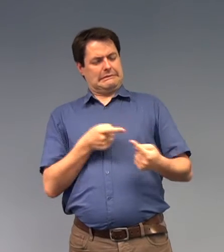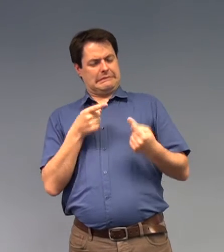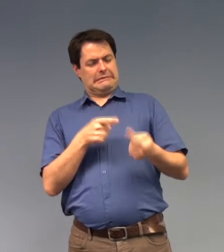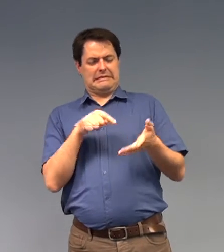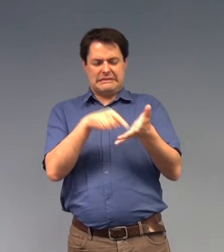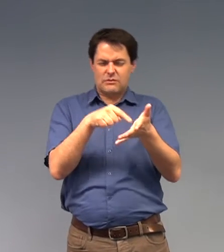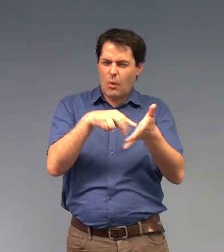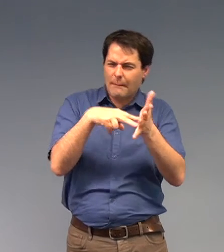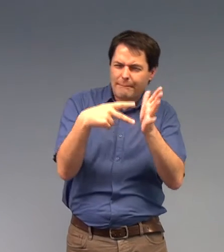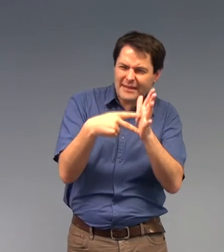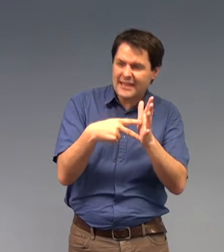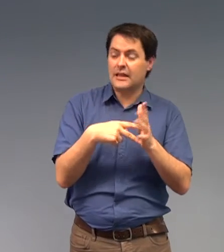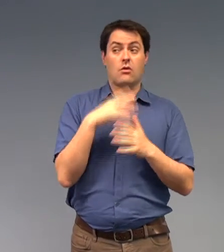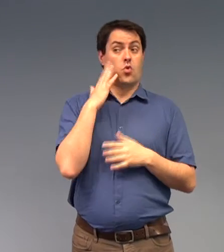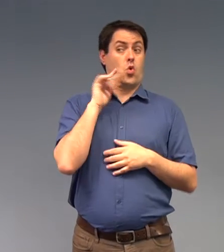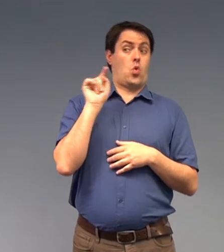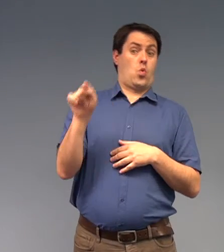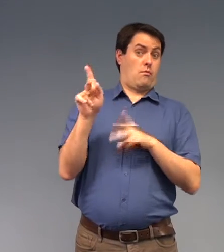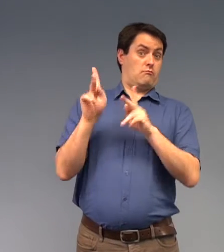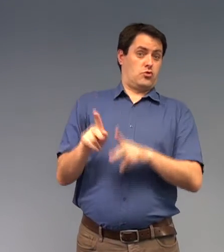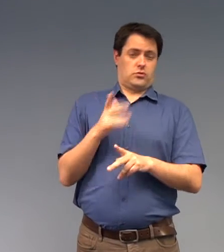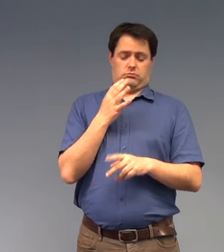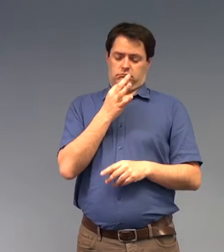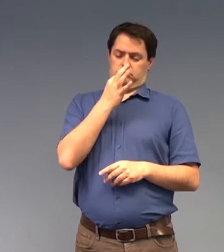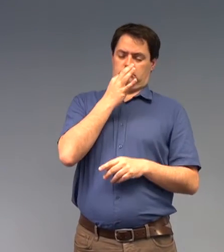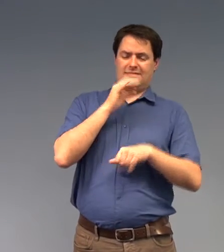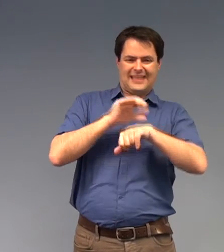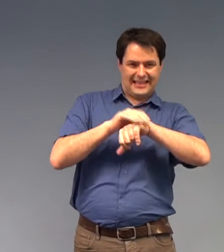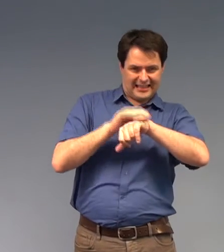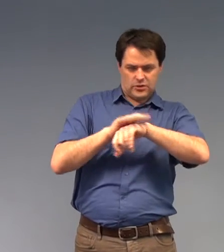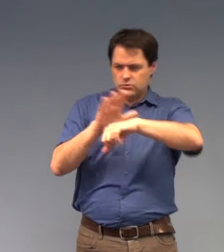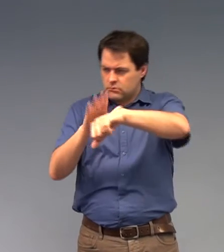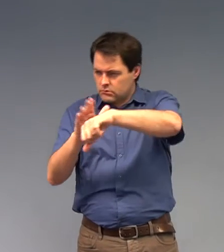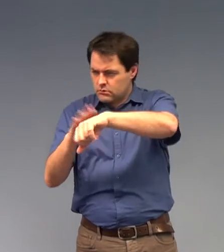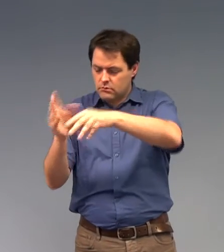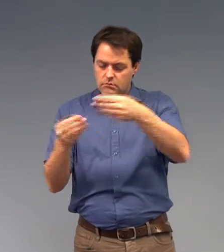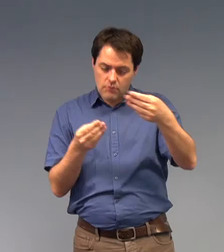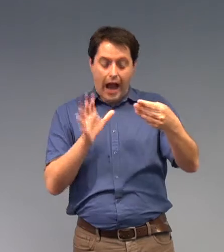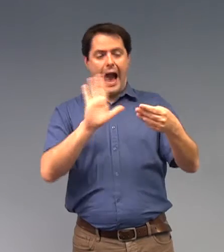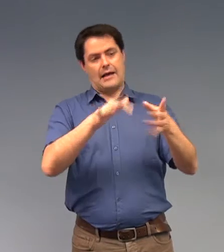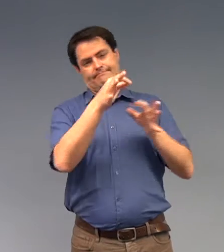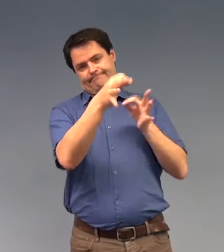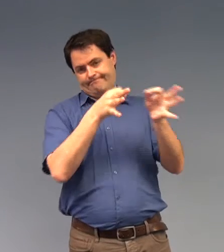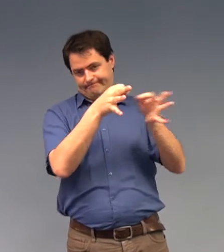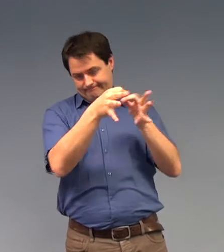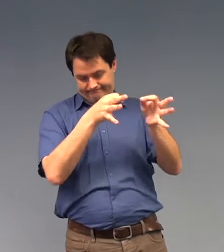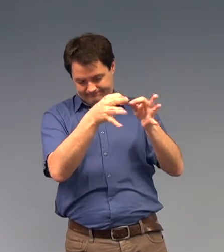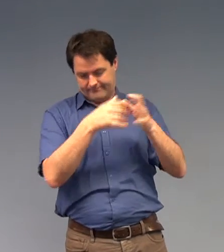And it seems that often within the Deaf clubs, somebody would be known to be good at English.